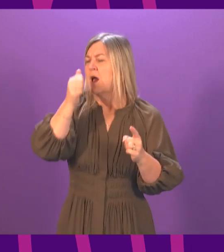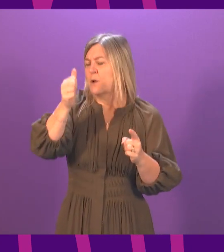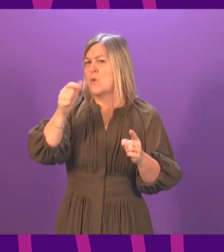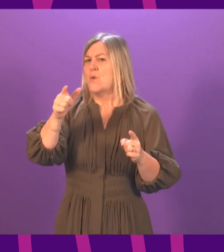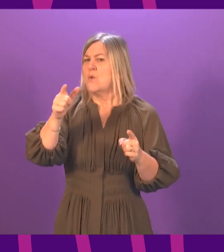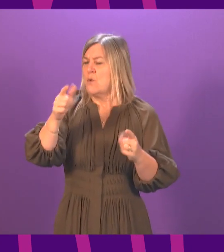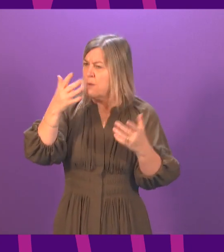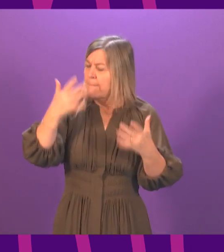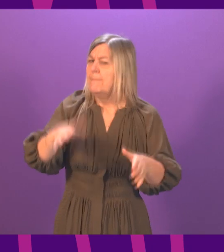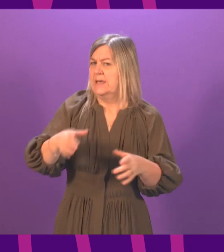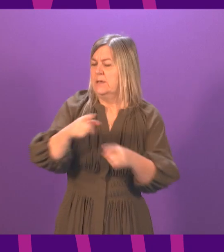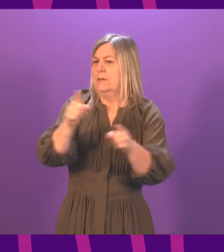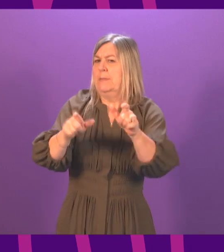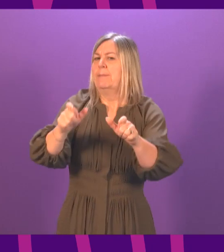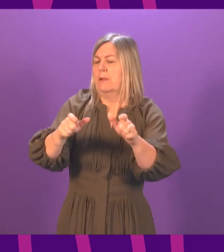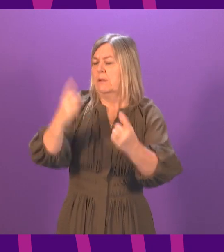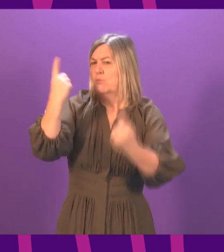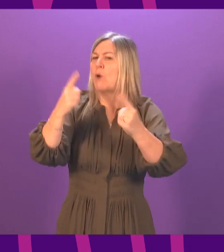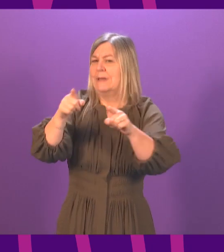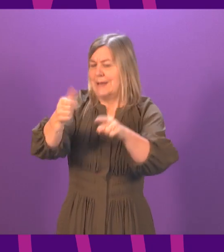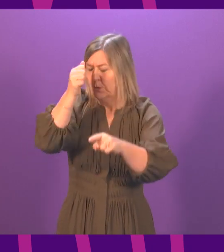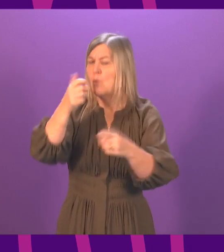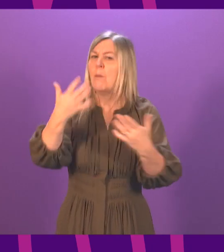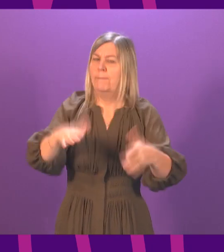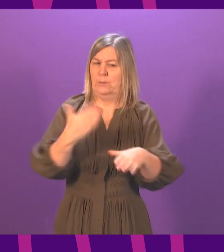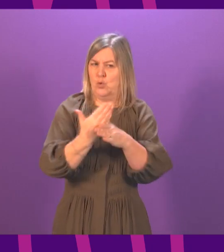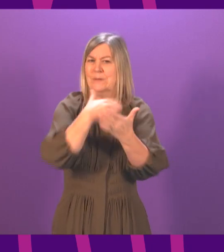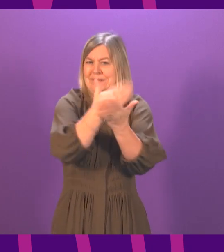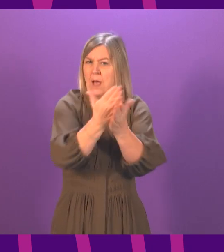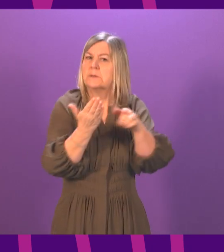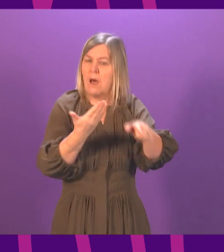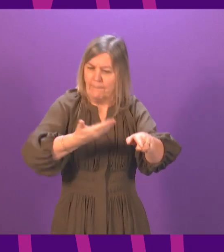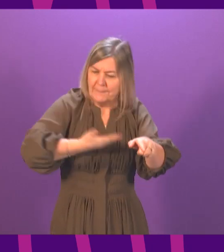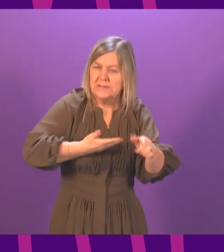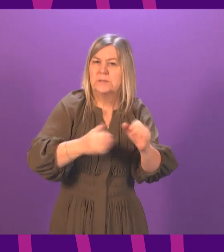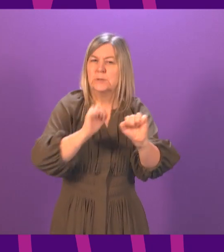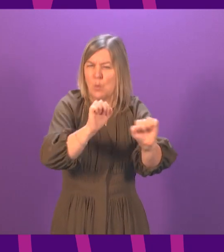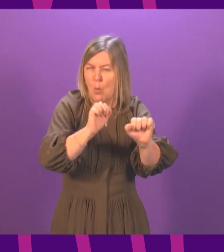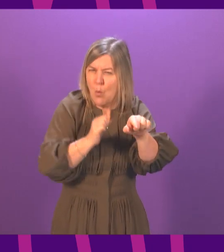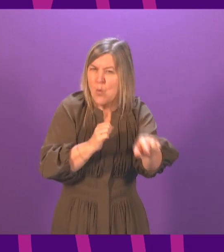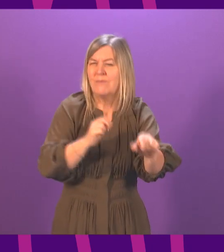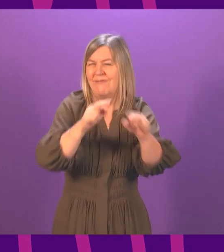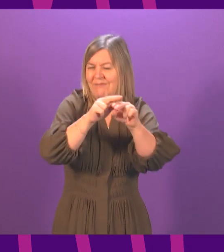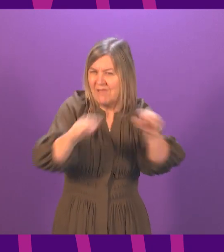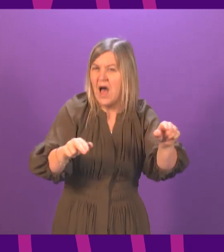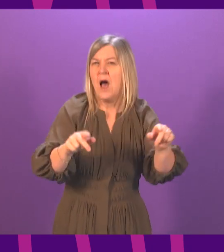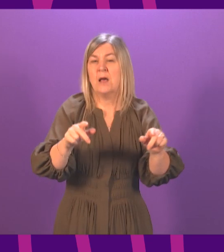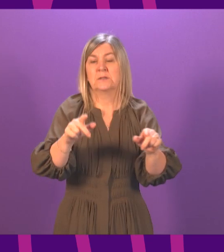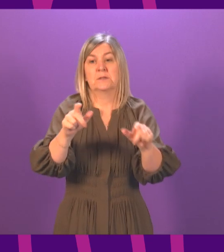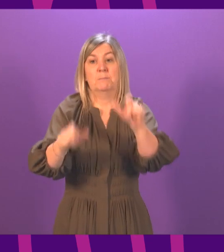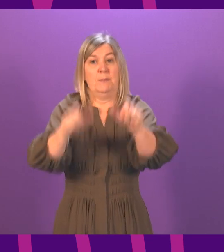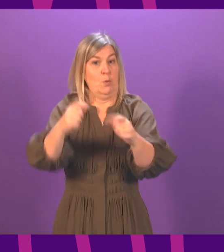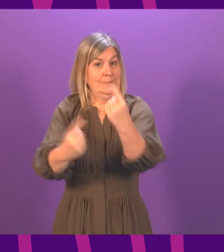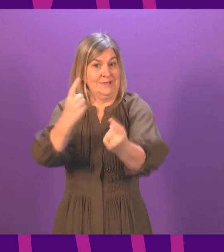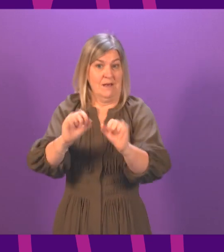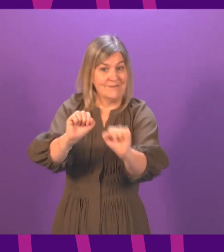We have been working with industry bodies, home owners and others to try to resolve the situation for home owners. We established a ministerial working